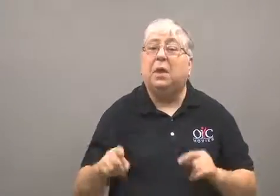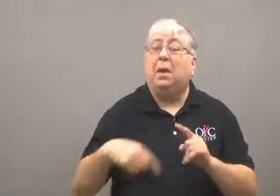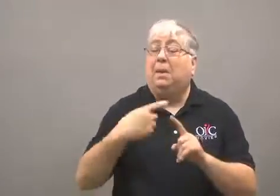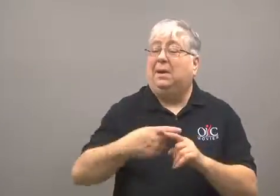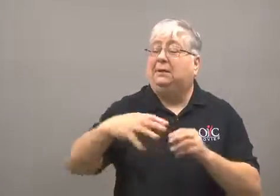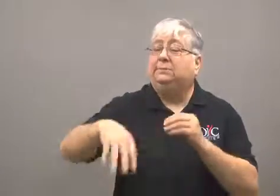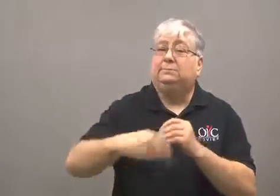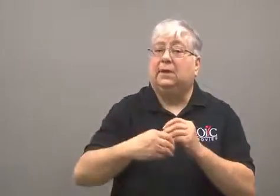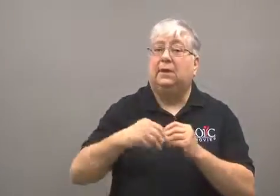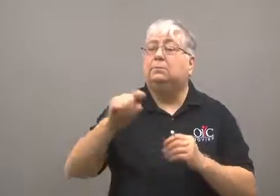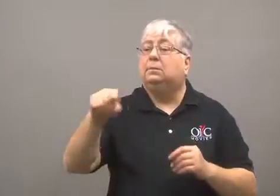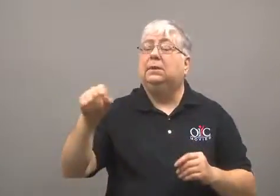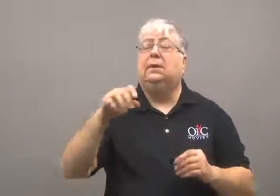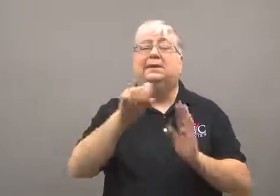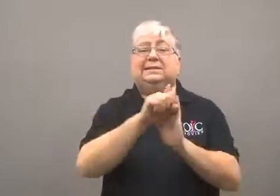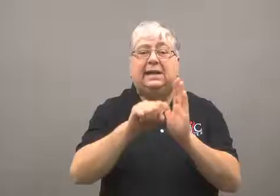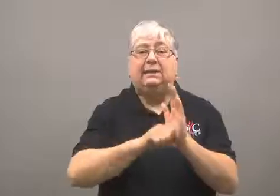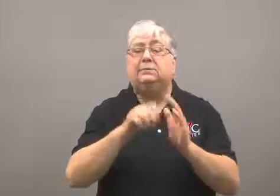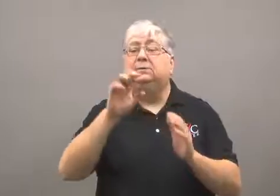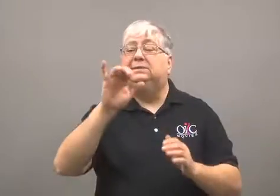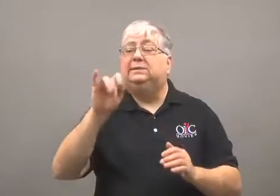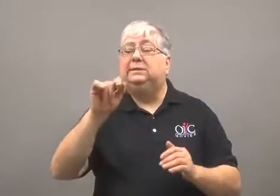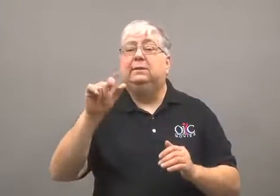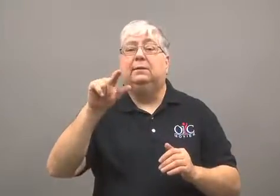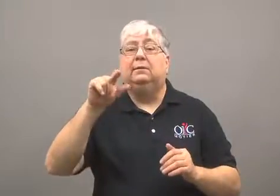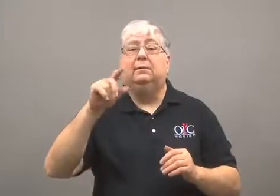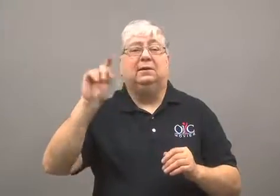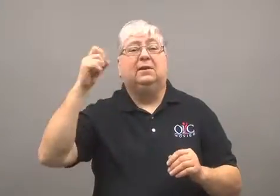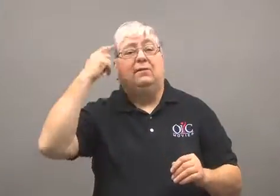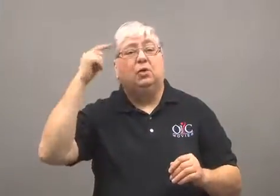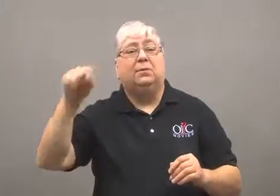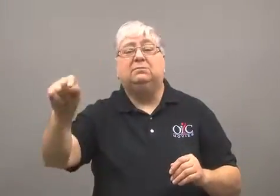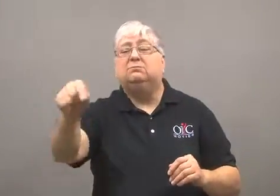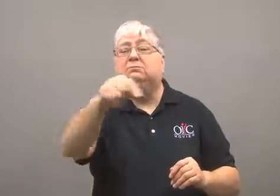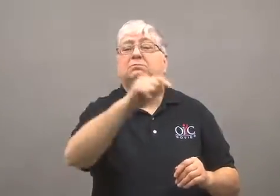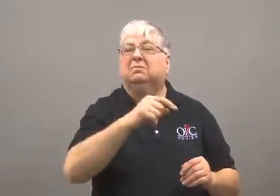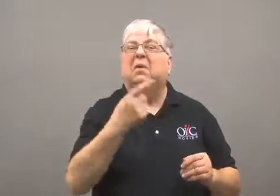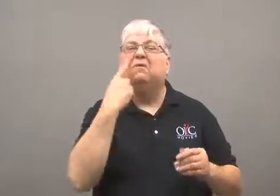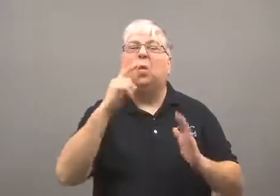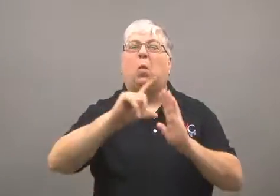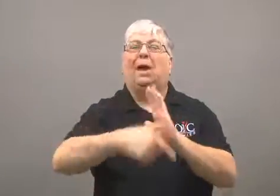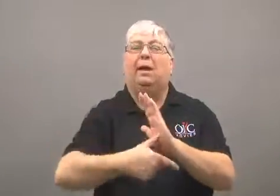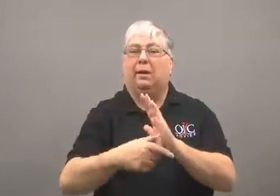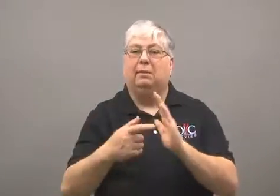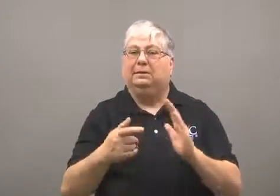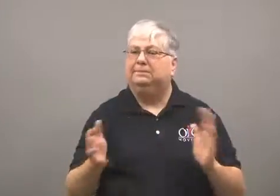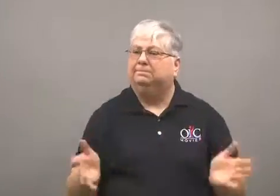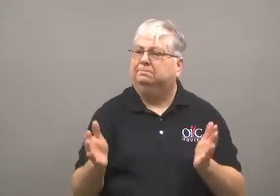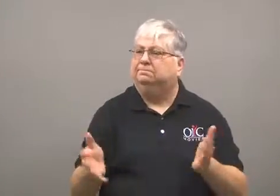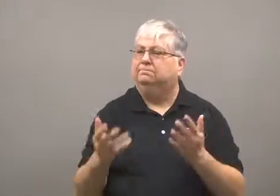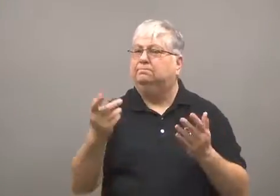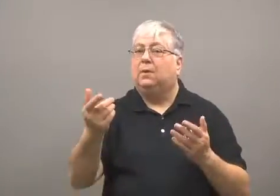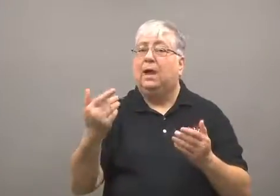On a temporary basis, city and state government would